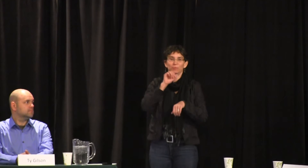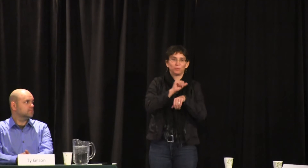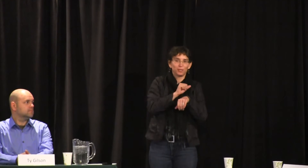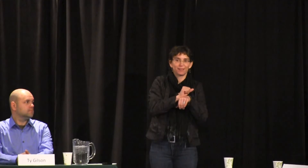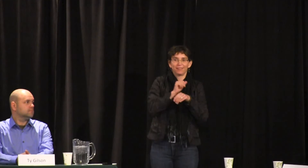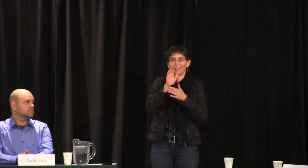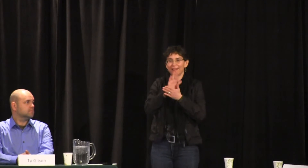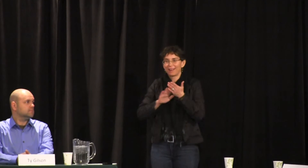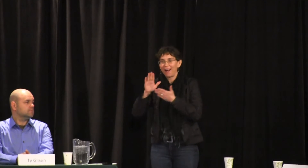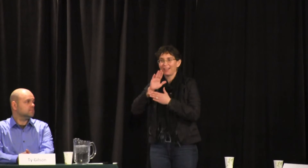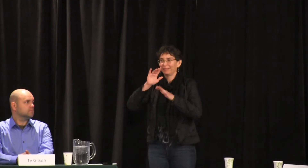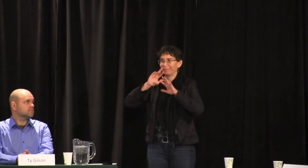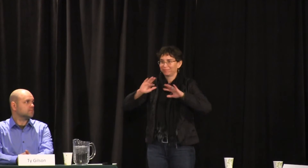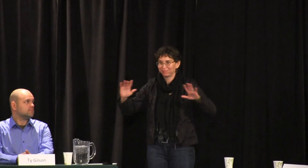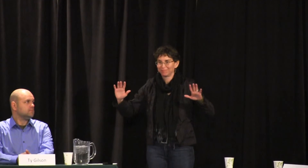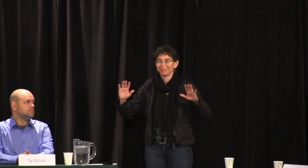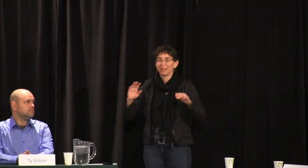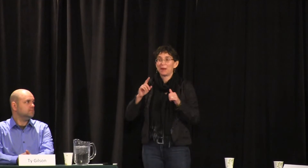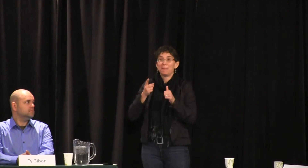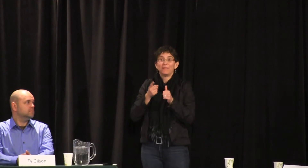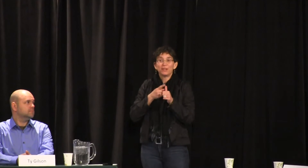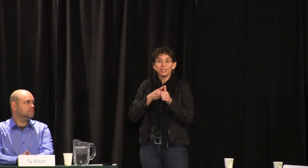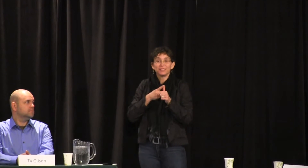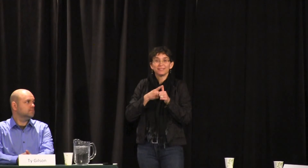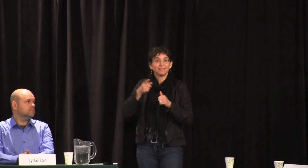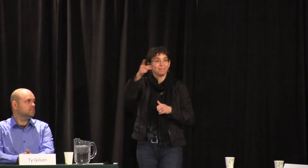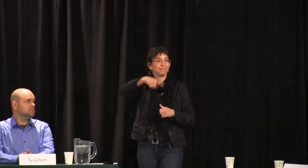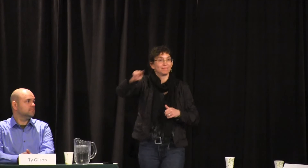Of growing up, working, going to college.